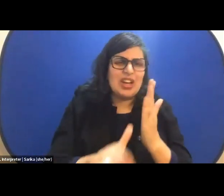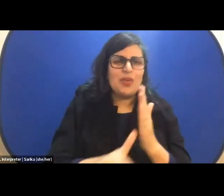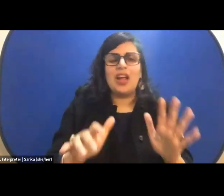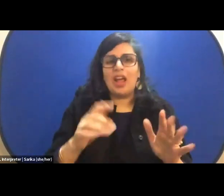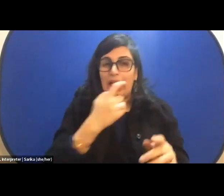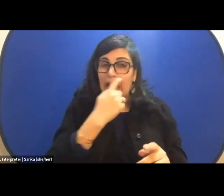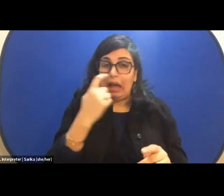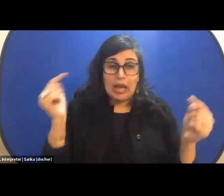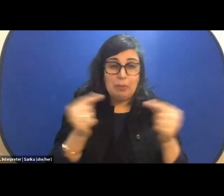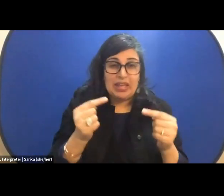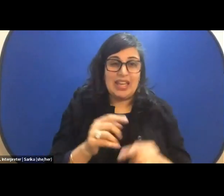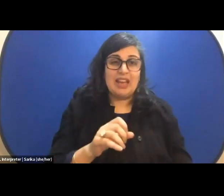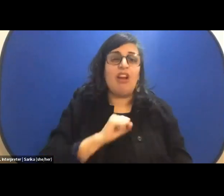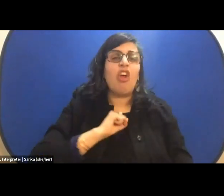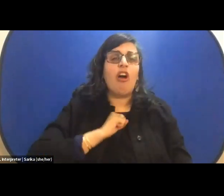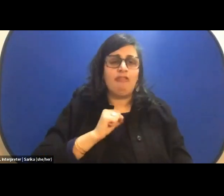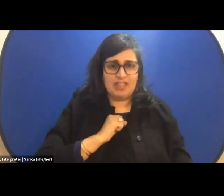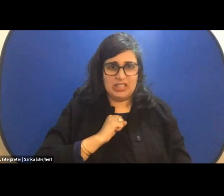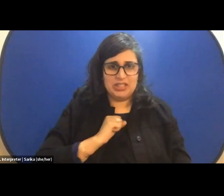days to weeks of headaches,